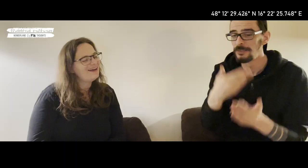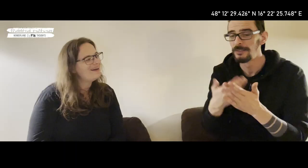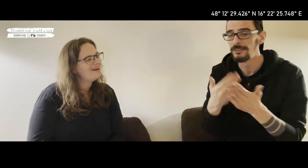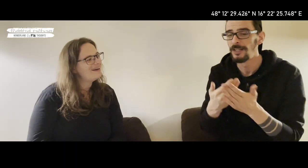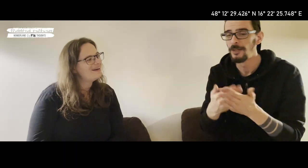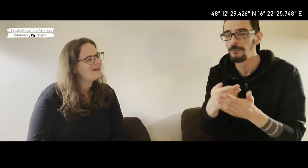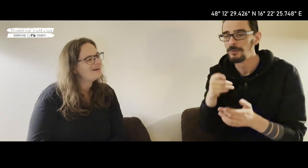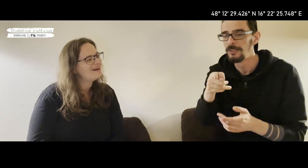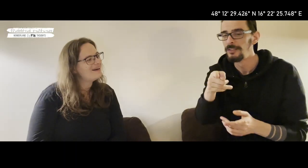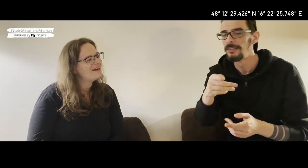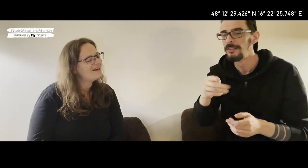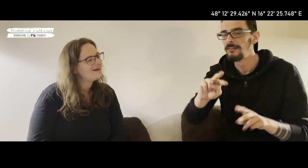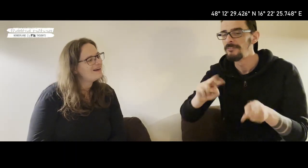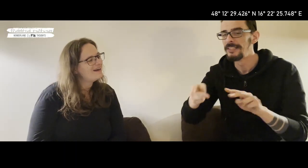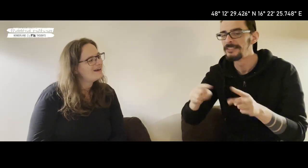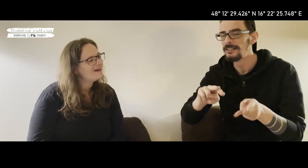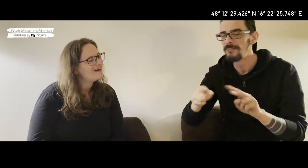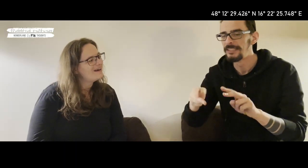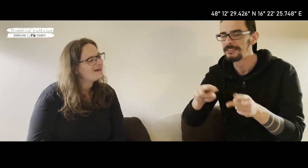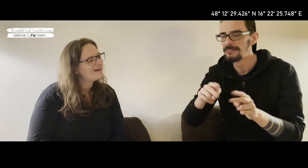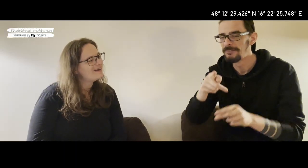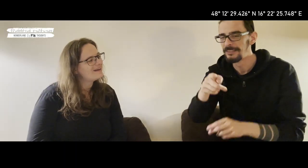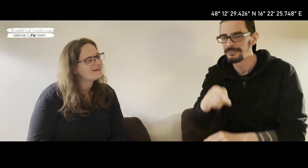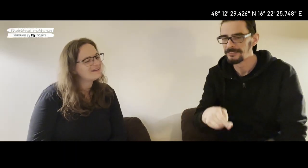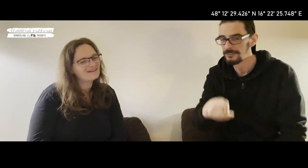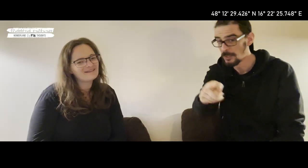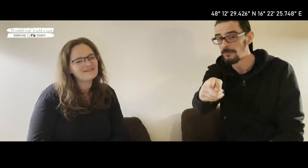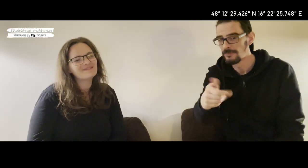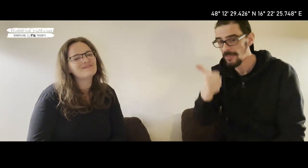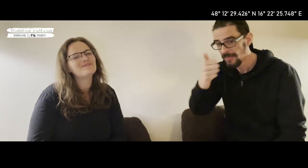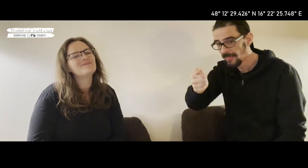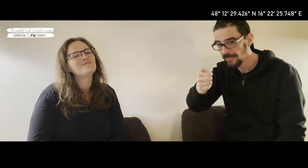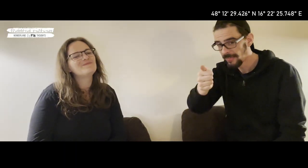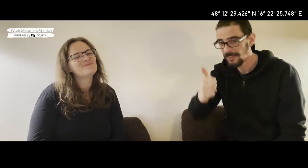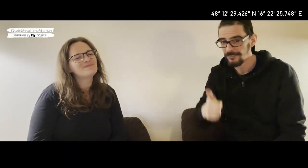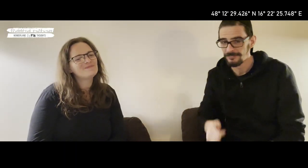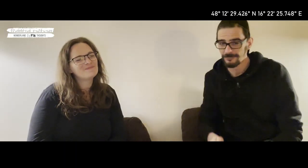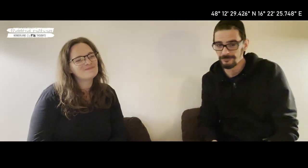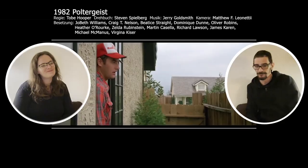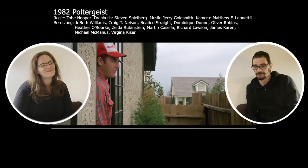Therefore, you change the neighbor's program as you can see here. They engage in a click duel.